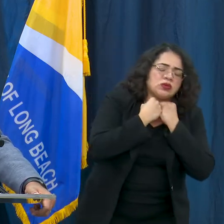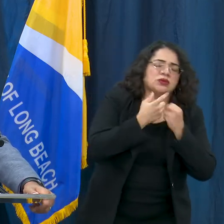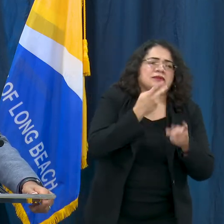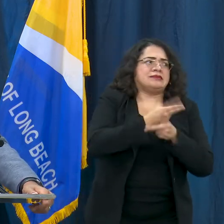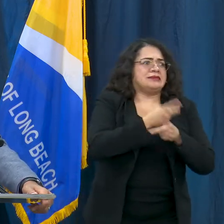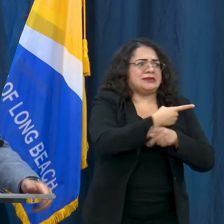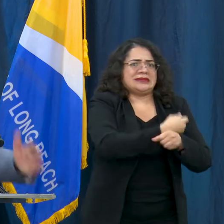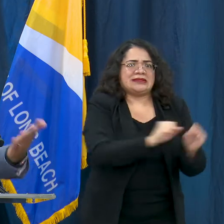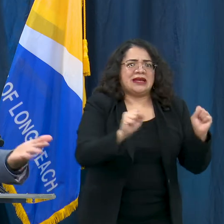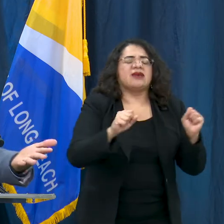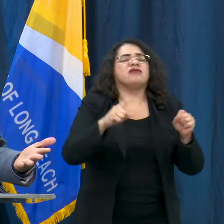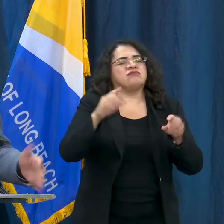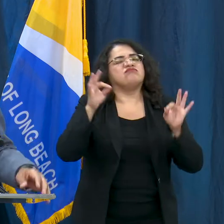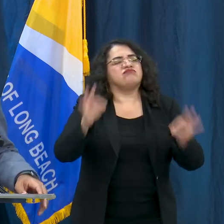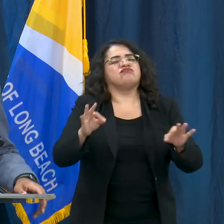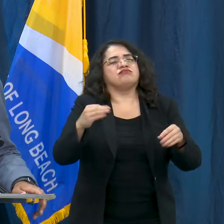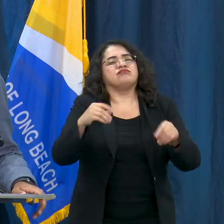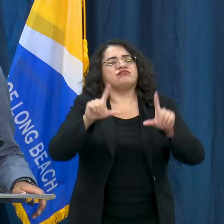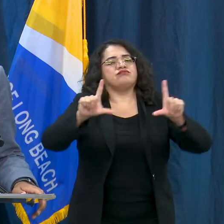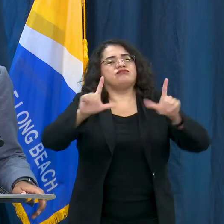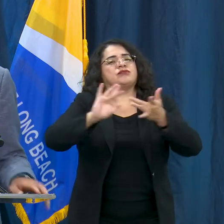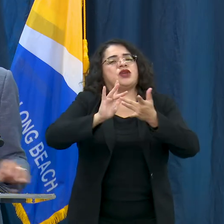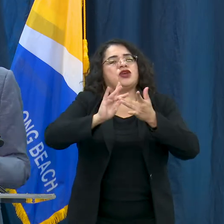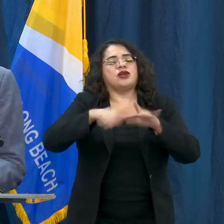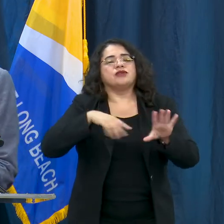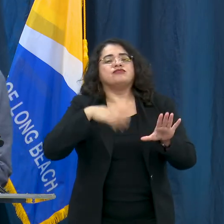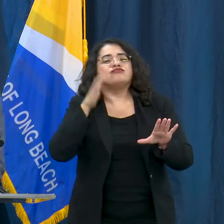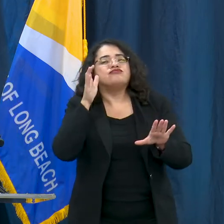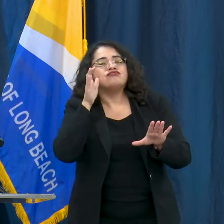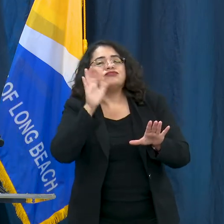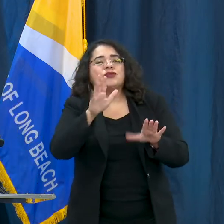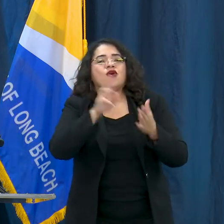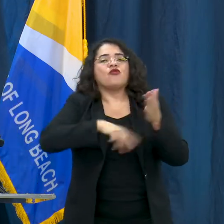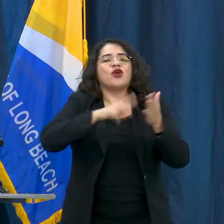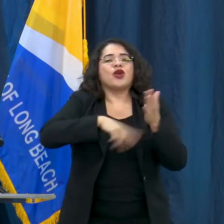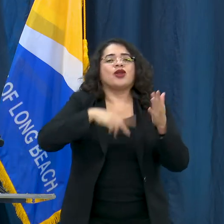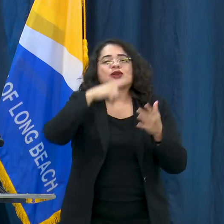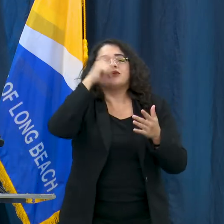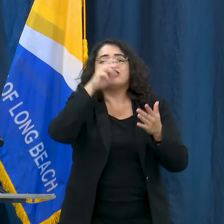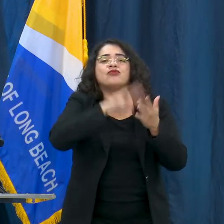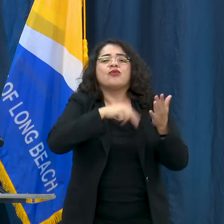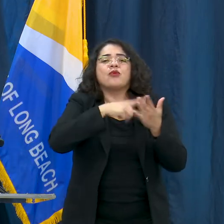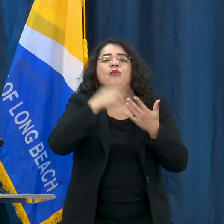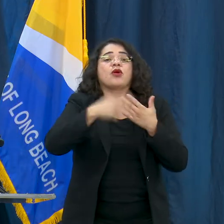you can learn more about these programs at LBPL.org